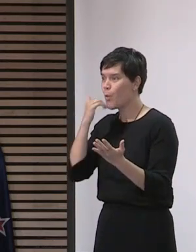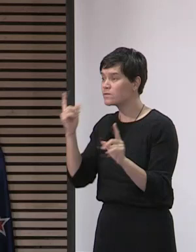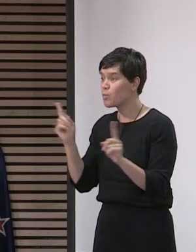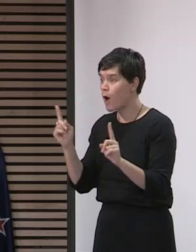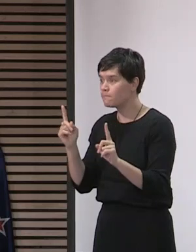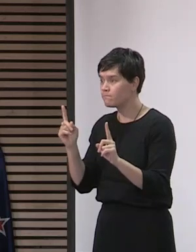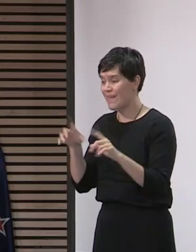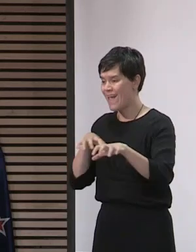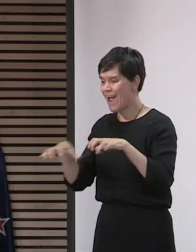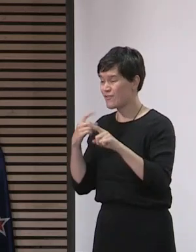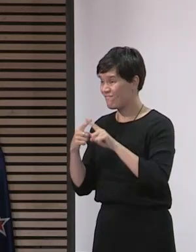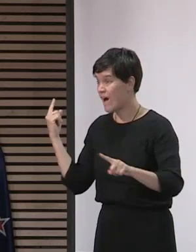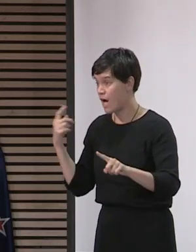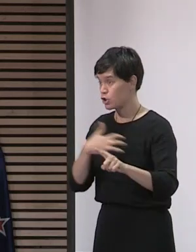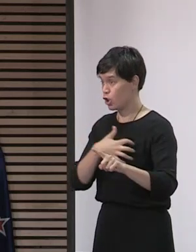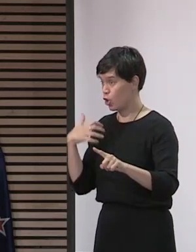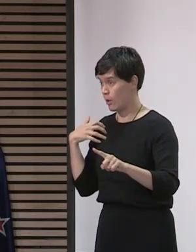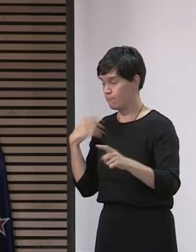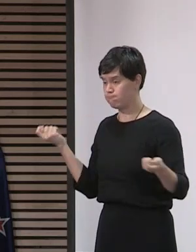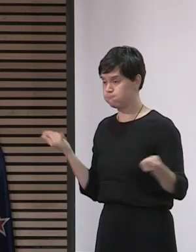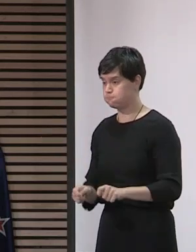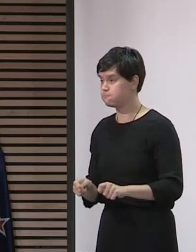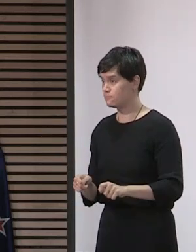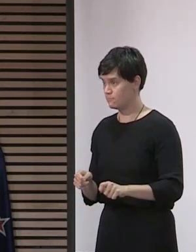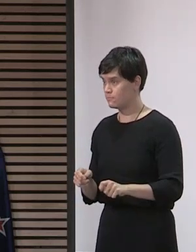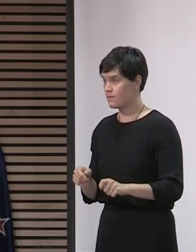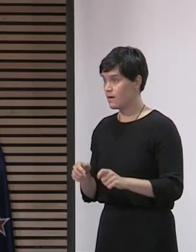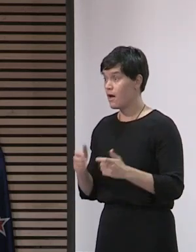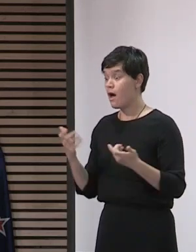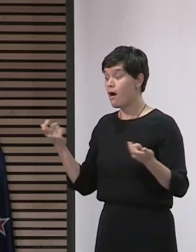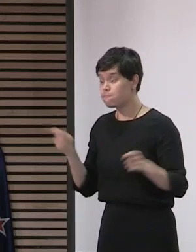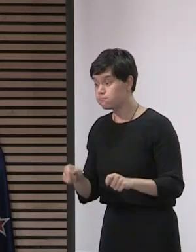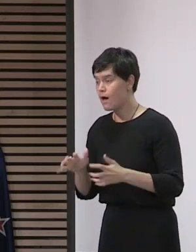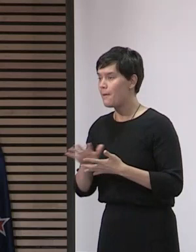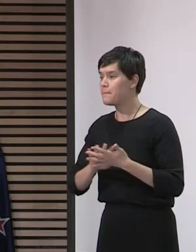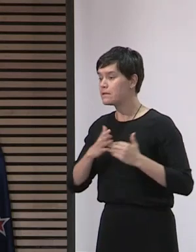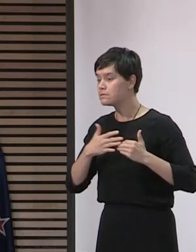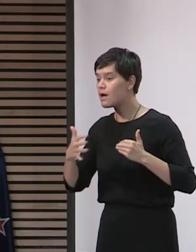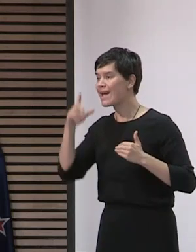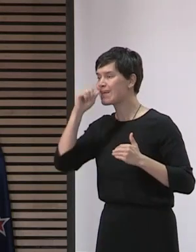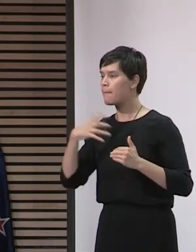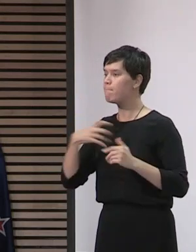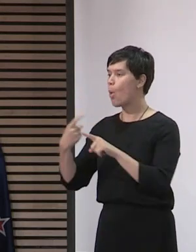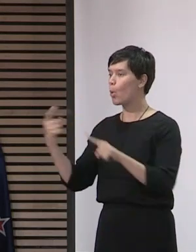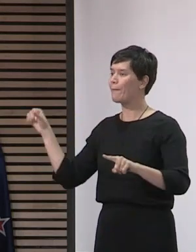relative comparison to where we are. We have had a policy of go-hard, go-early. The